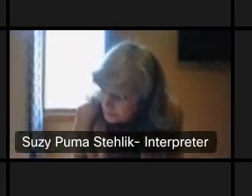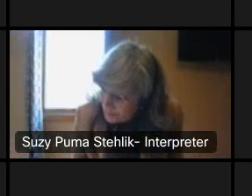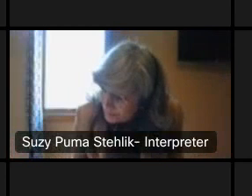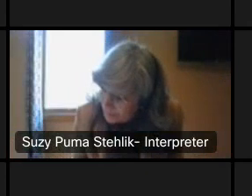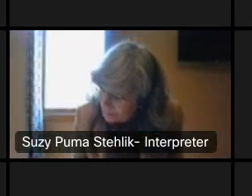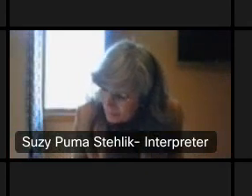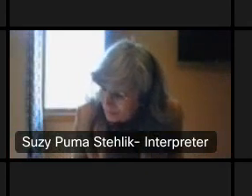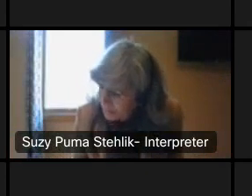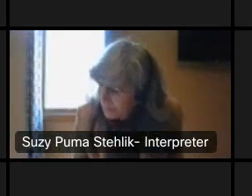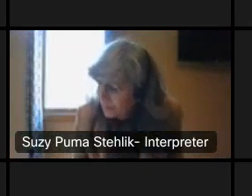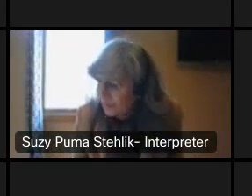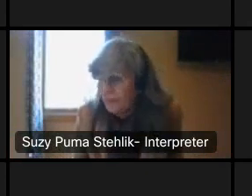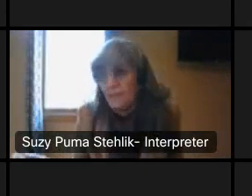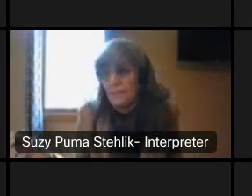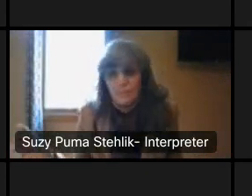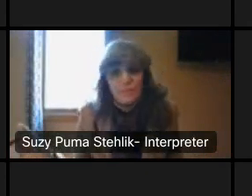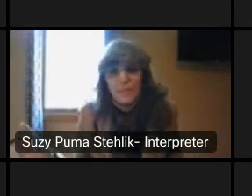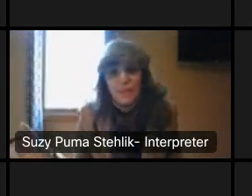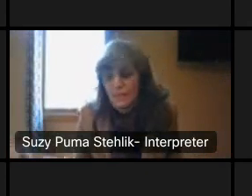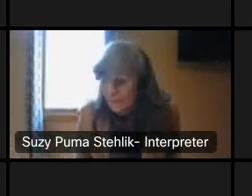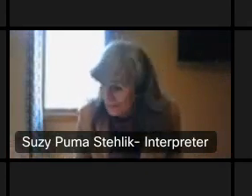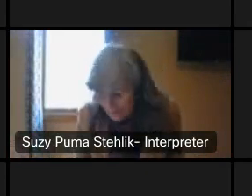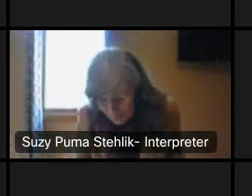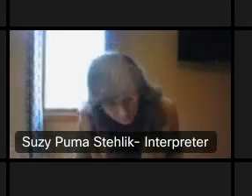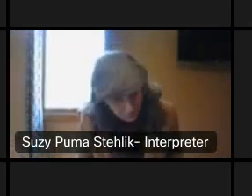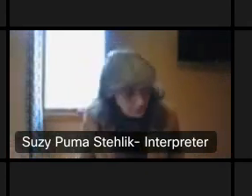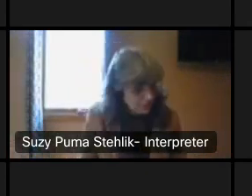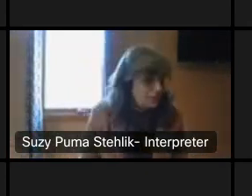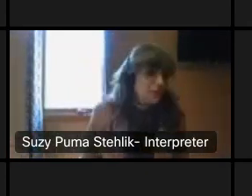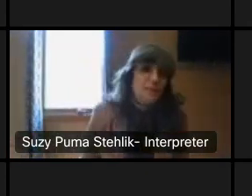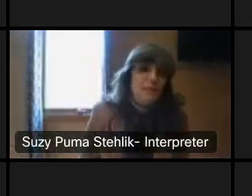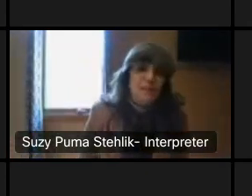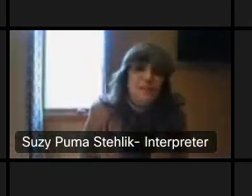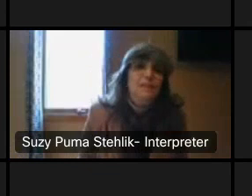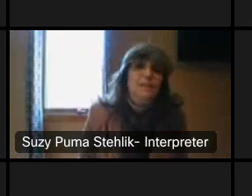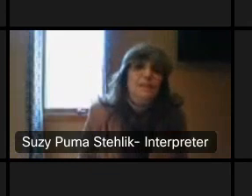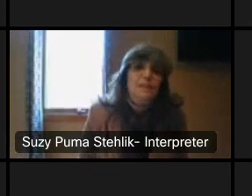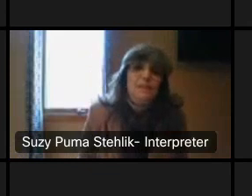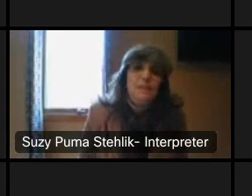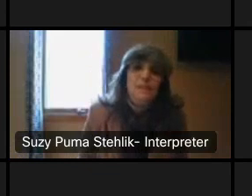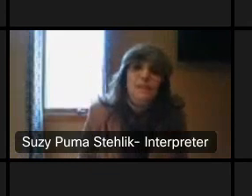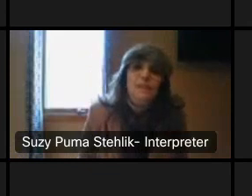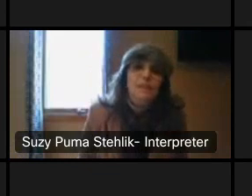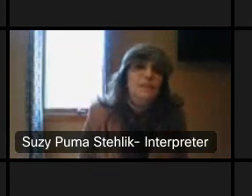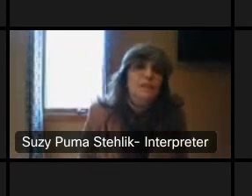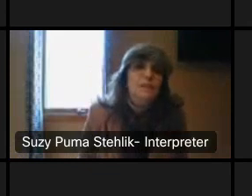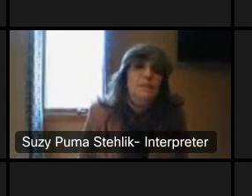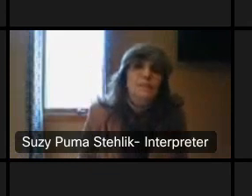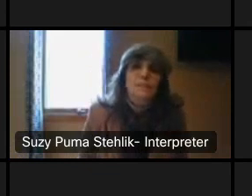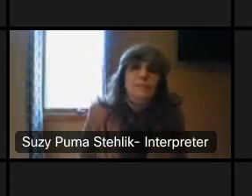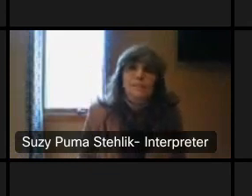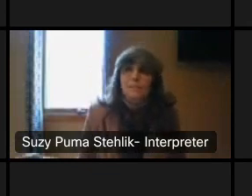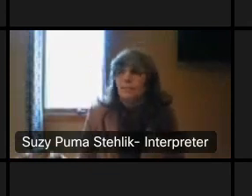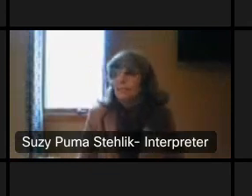Multiple residents law, take the 2nd exit onto Hardy highway.